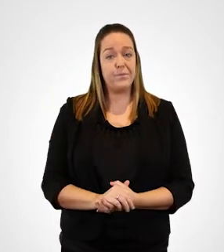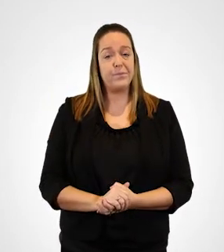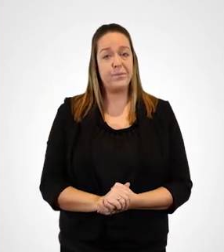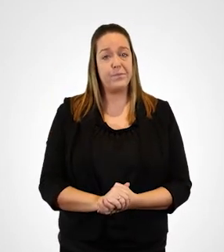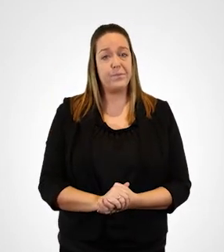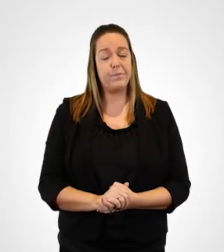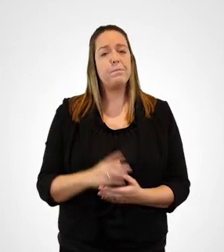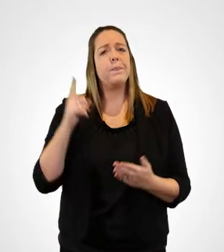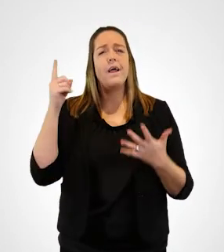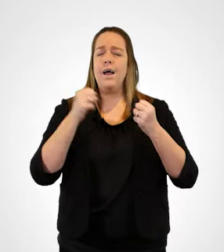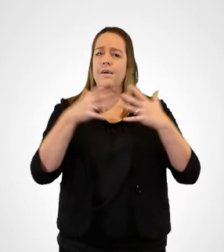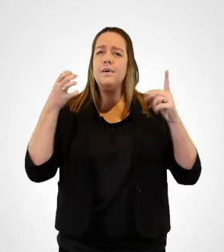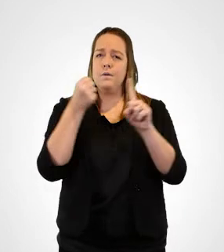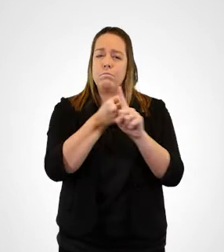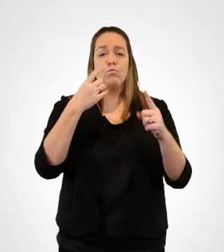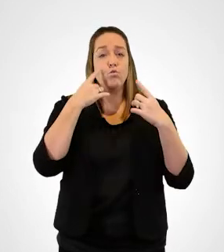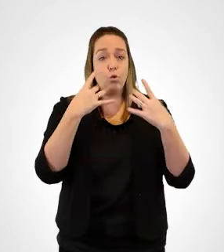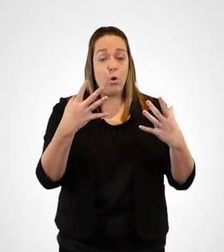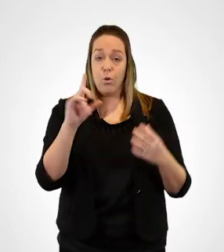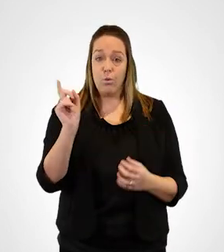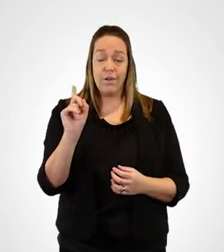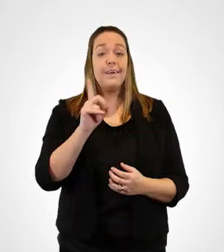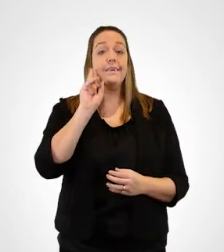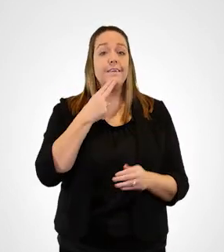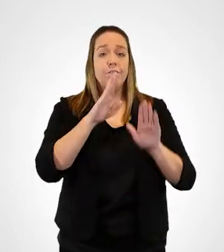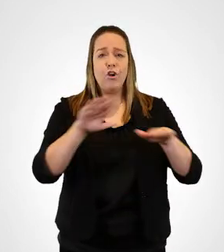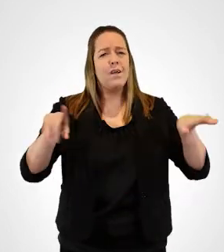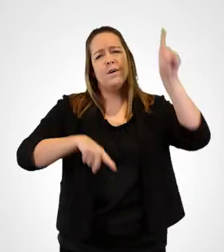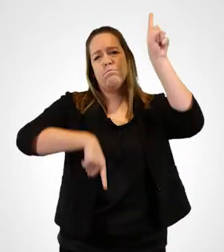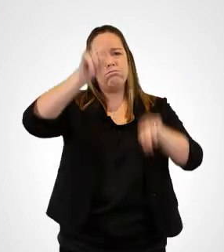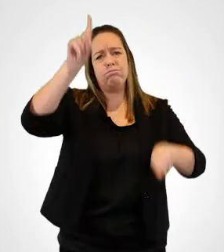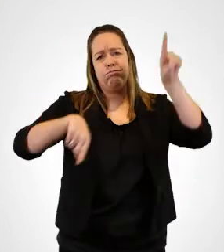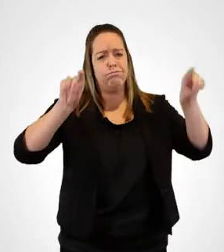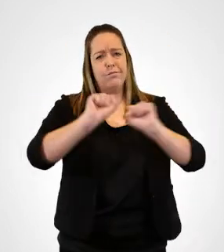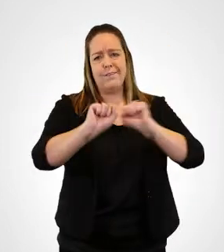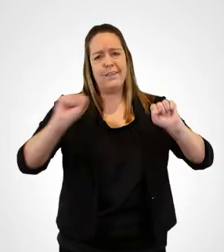which really emphasises the point that there's a huge amount of variability in deaf children's reading.